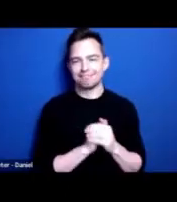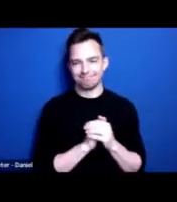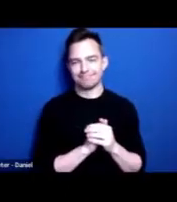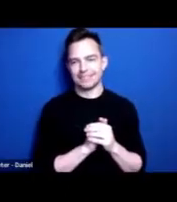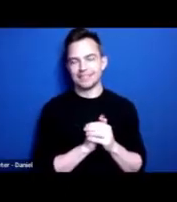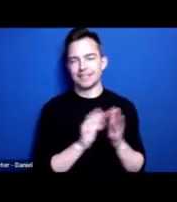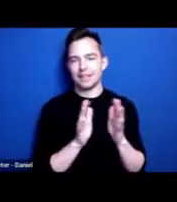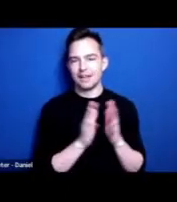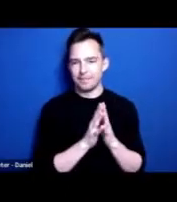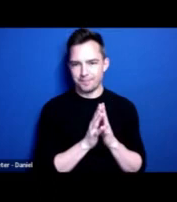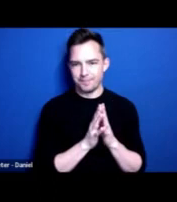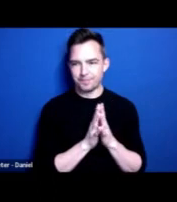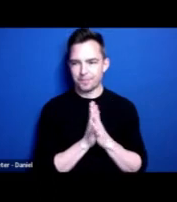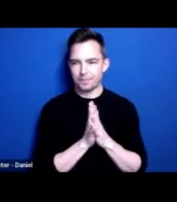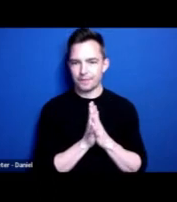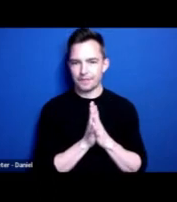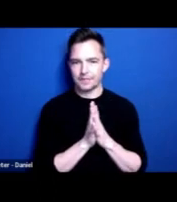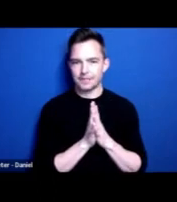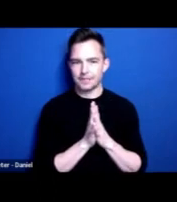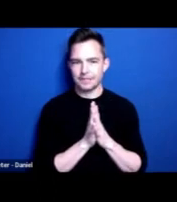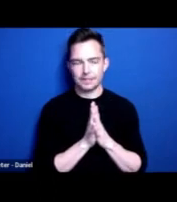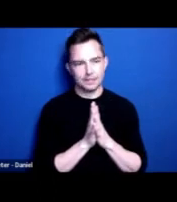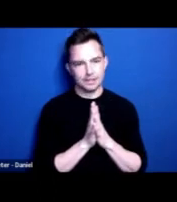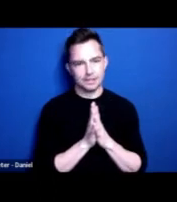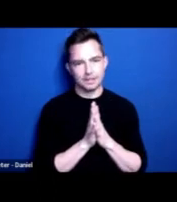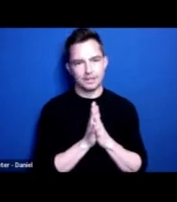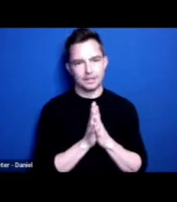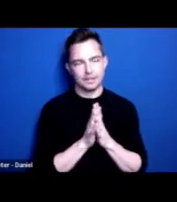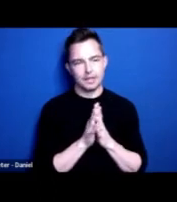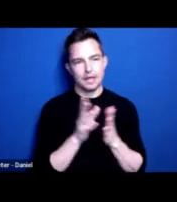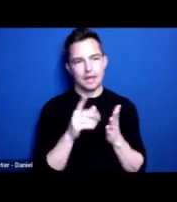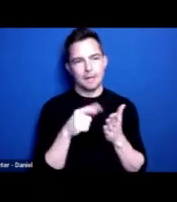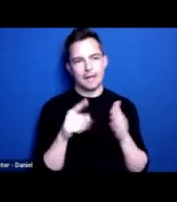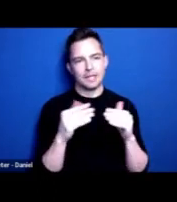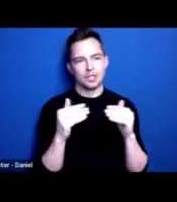training can vary from 80 hours or more. There's recertification